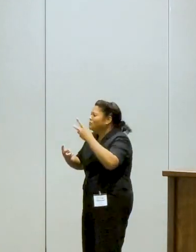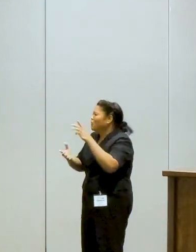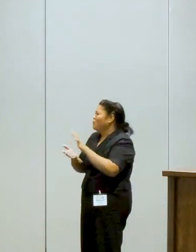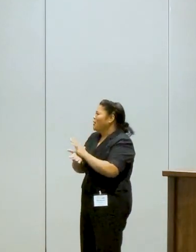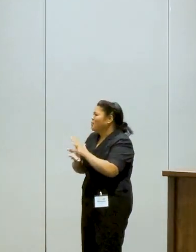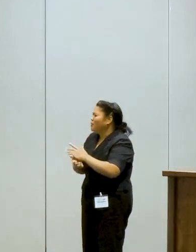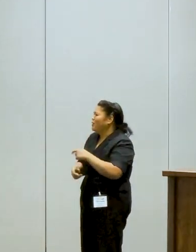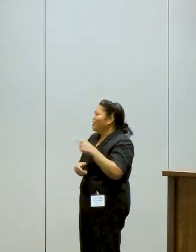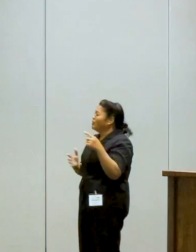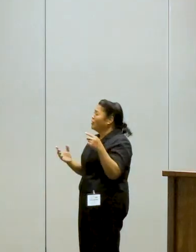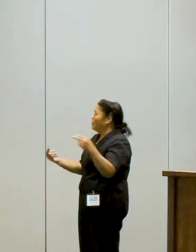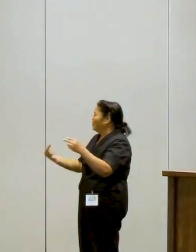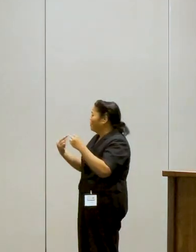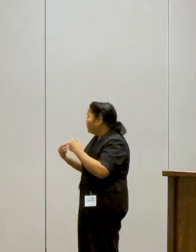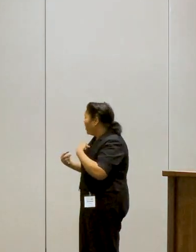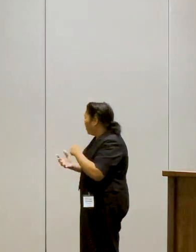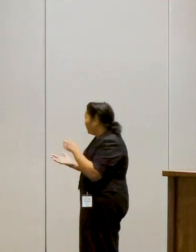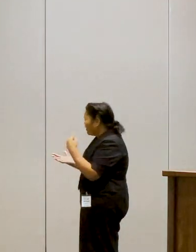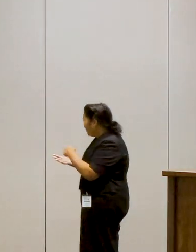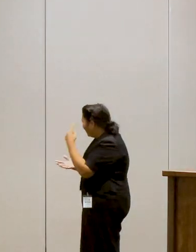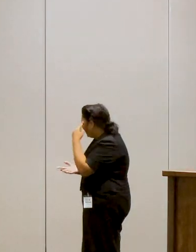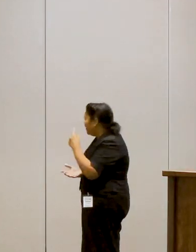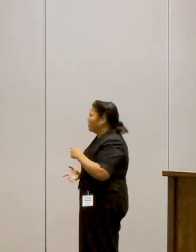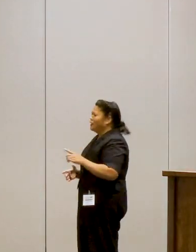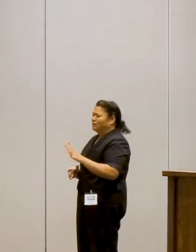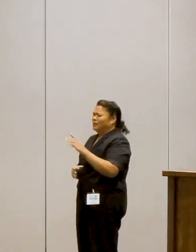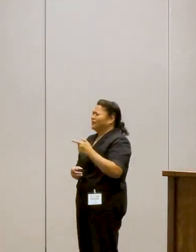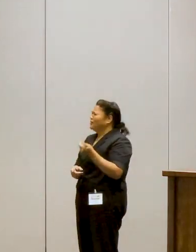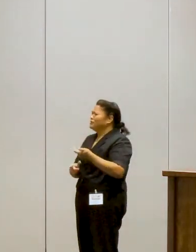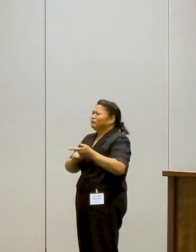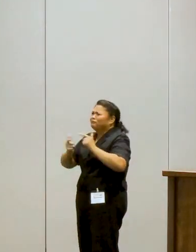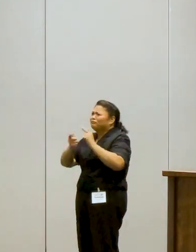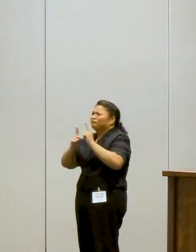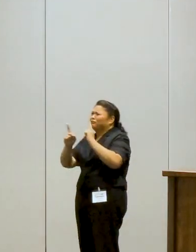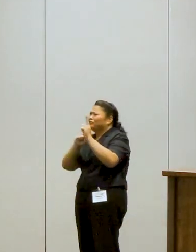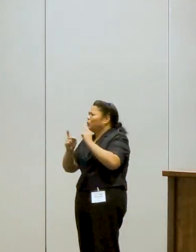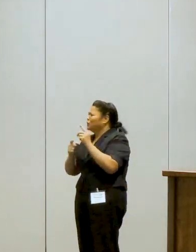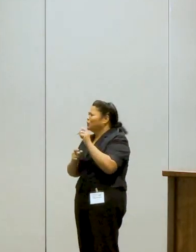you think of this? Have conversations directly with it, and that could be a good resource for a student, right?